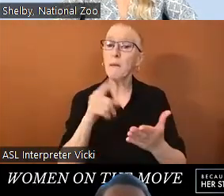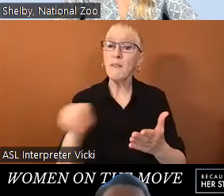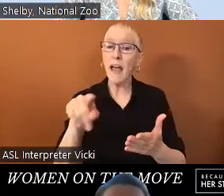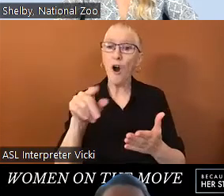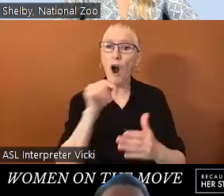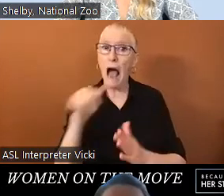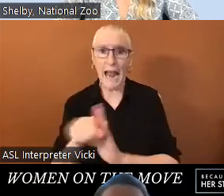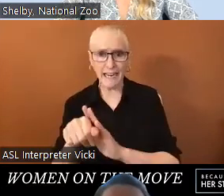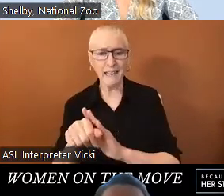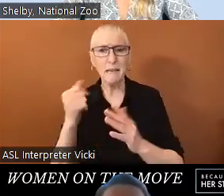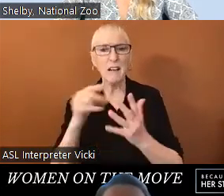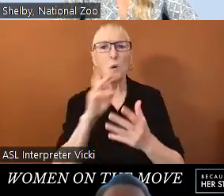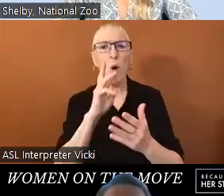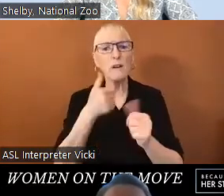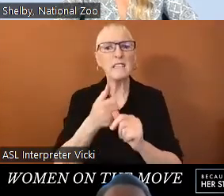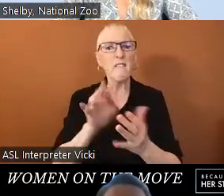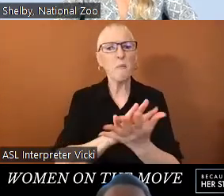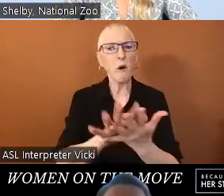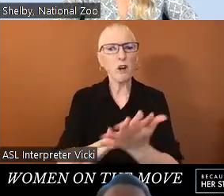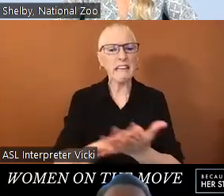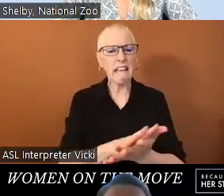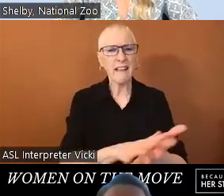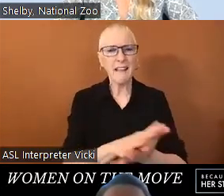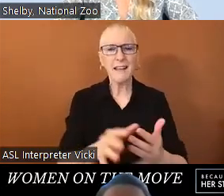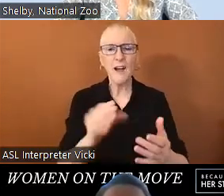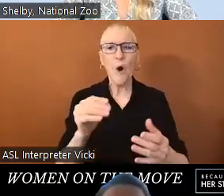because it's murky water or that they're just, you know, upriver hiding in a deep hole.